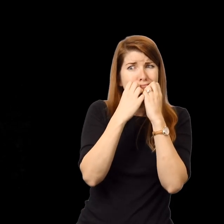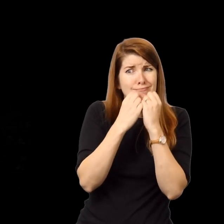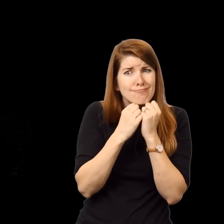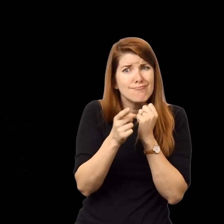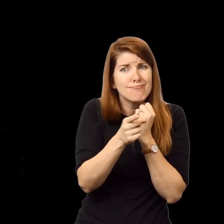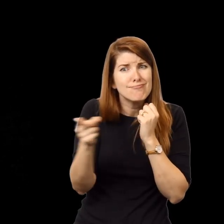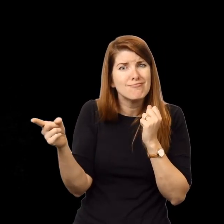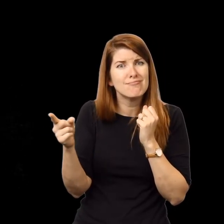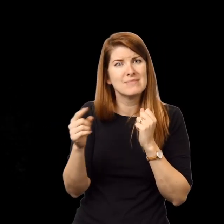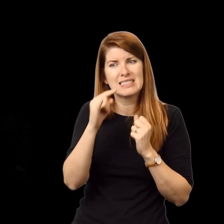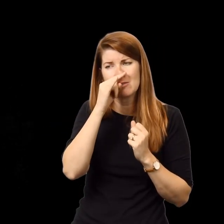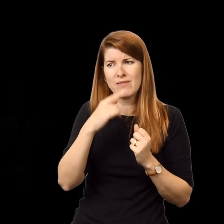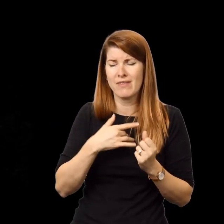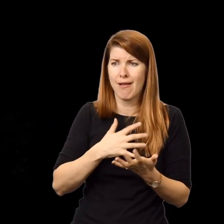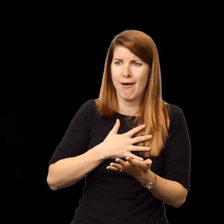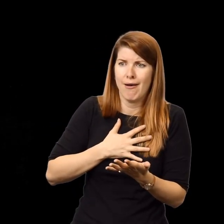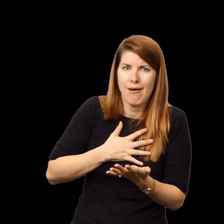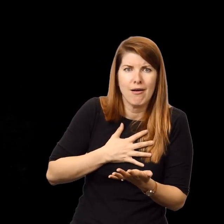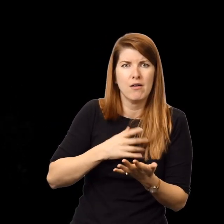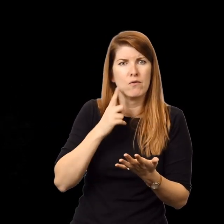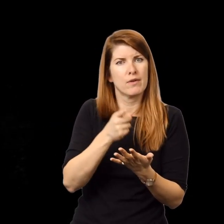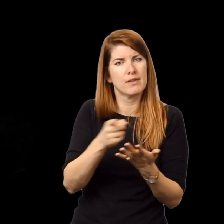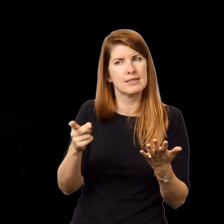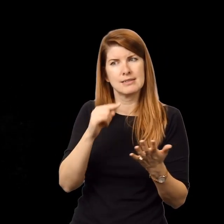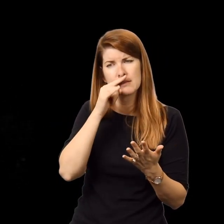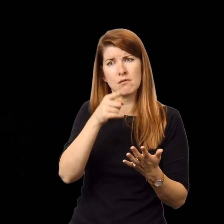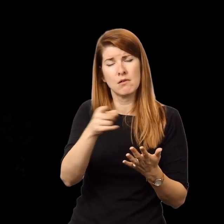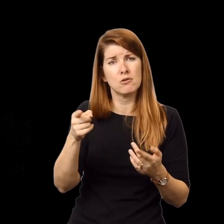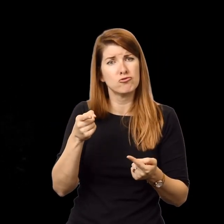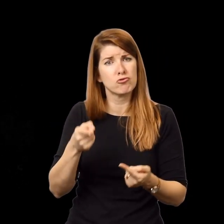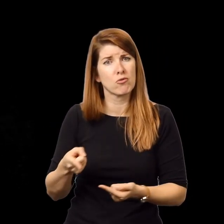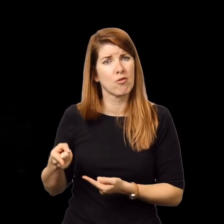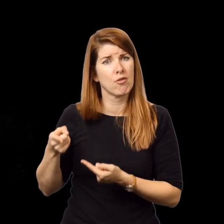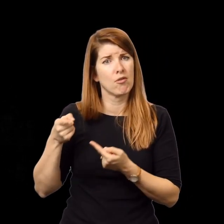we care about these kids, and we feel for these kids, and these kids struggle.